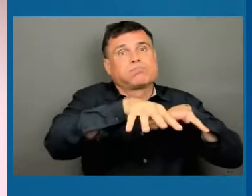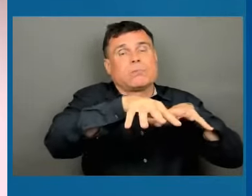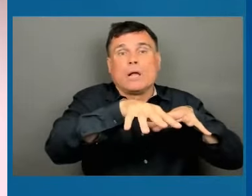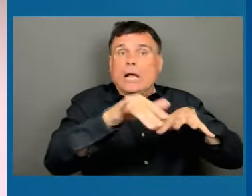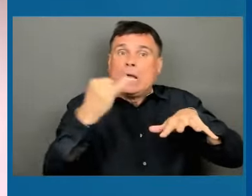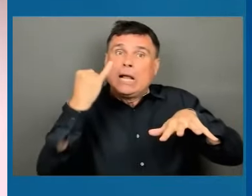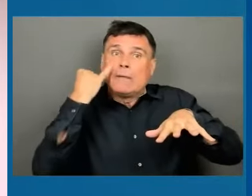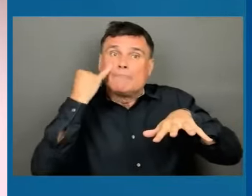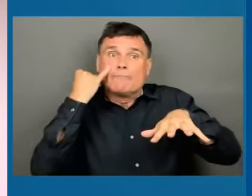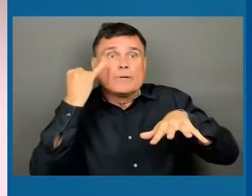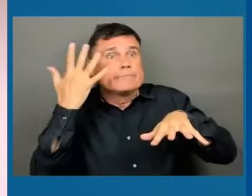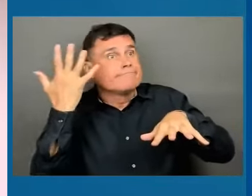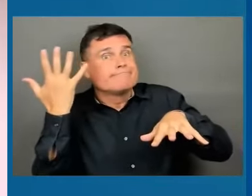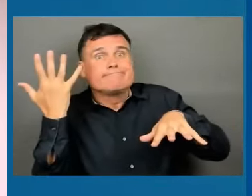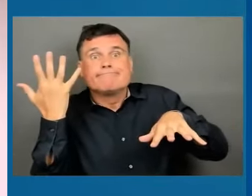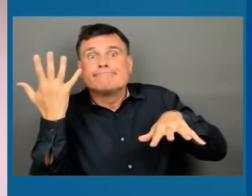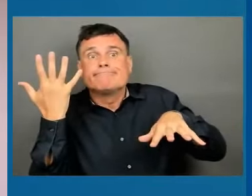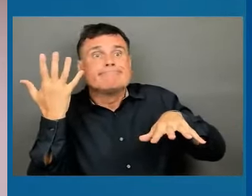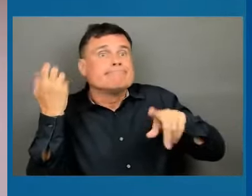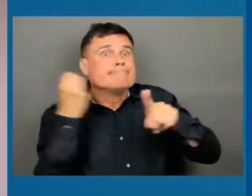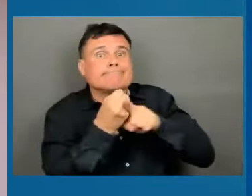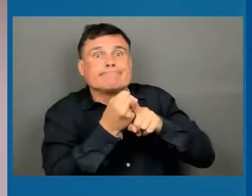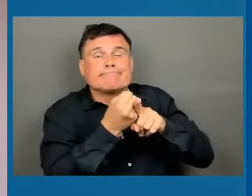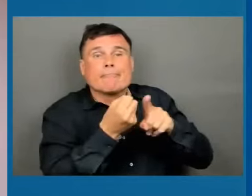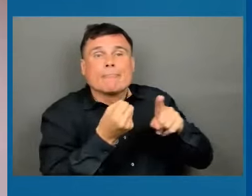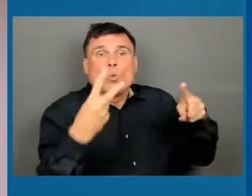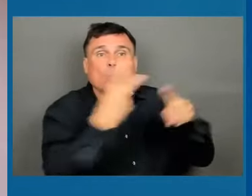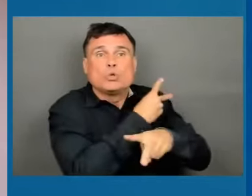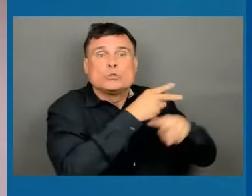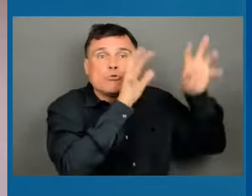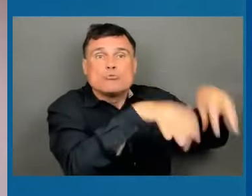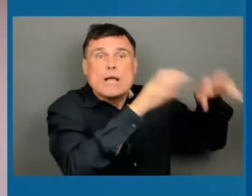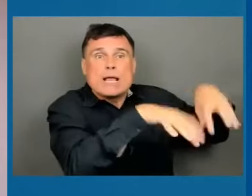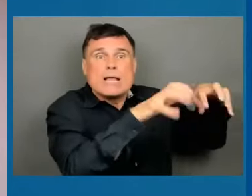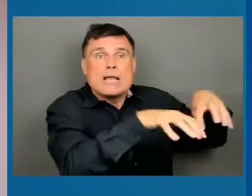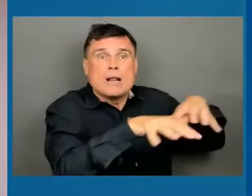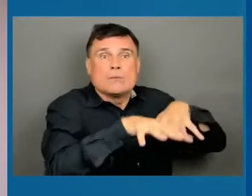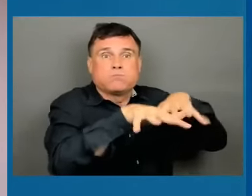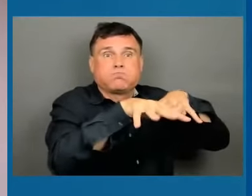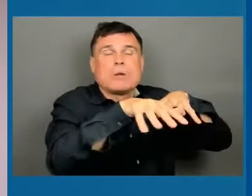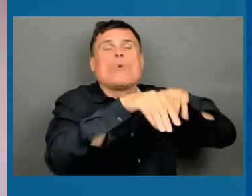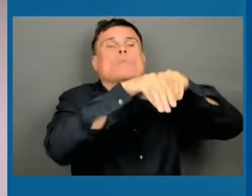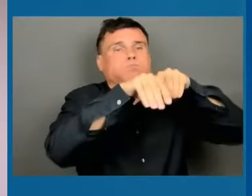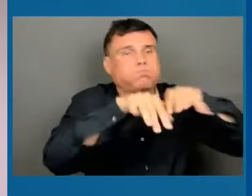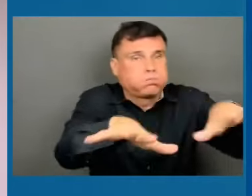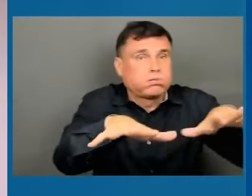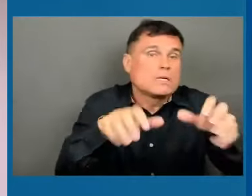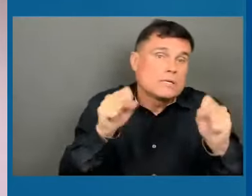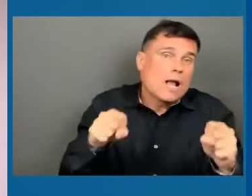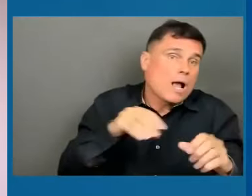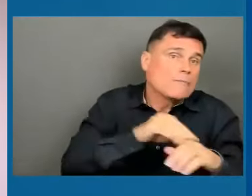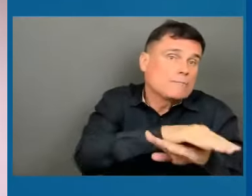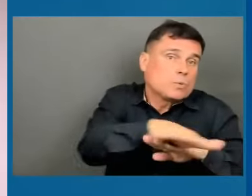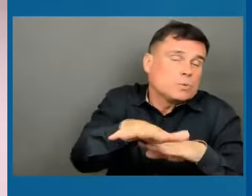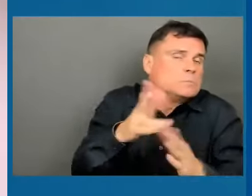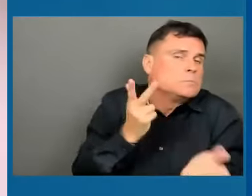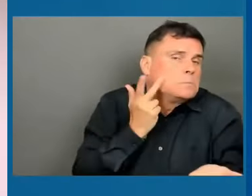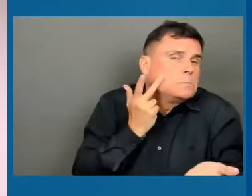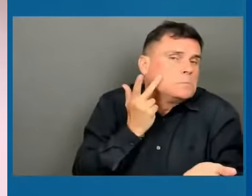extreme weather pattern. We're not thattity that point yet.